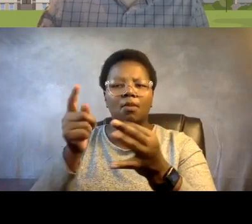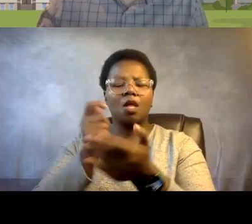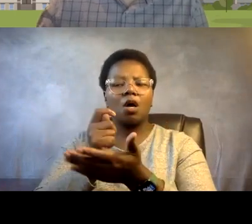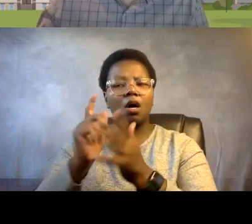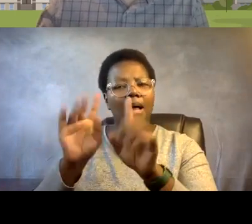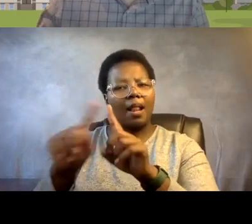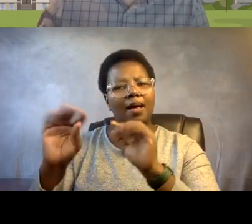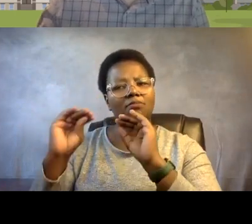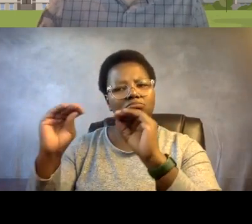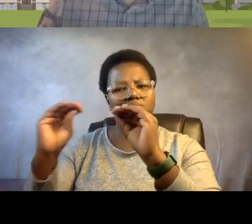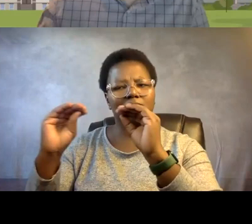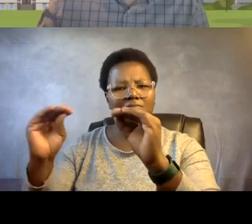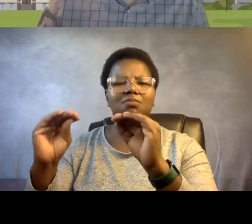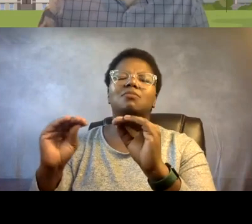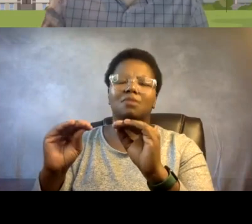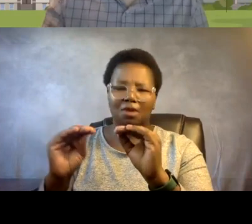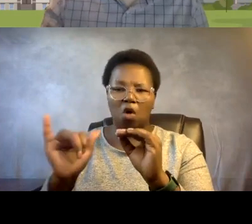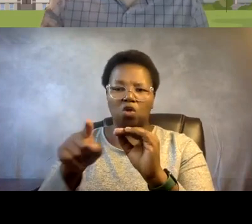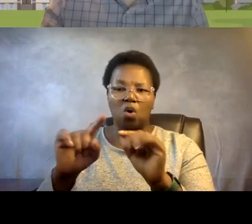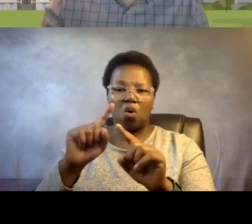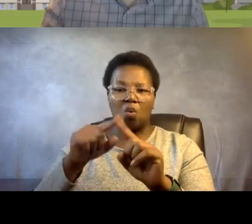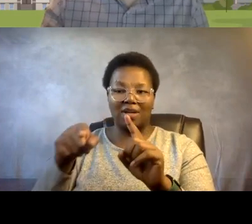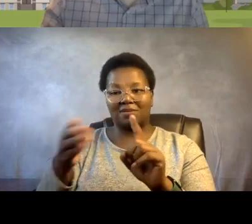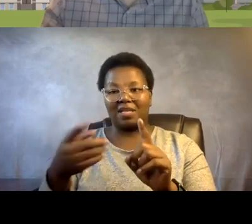talked about. [Jared]: Yeah, there was one quick question, I'll address a question, "what is the